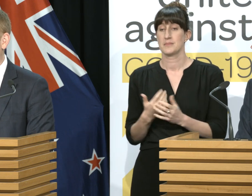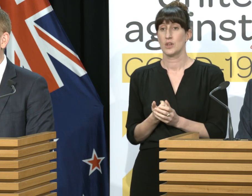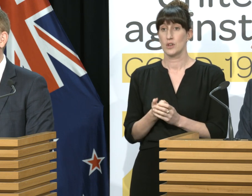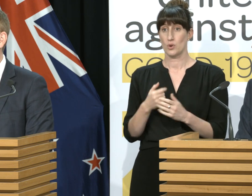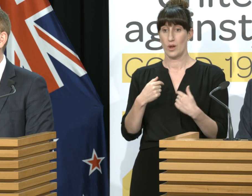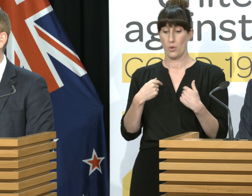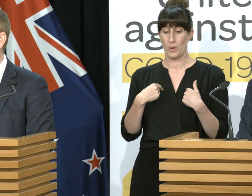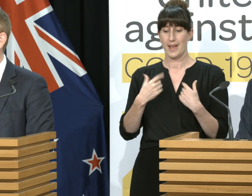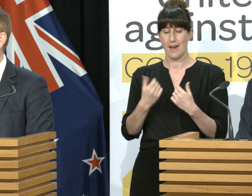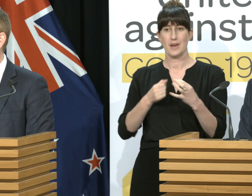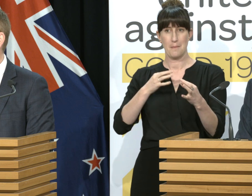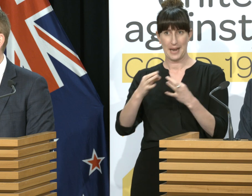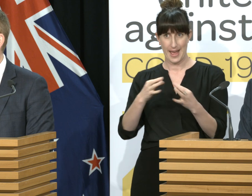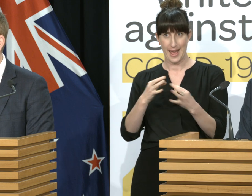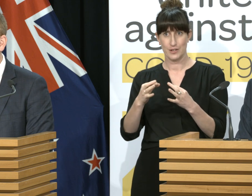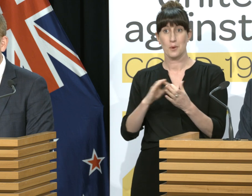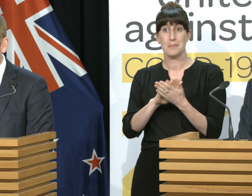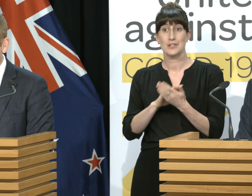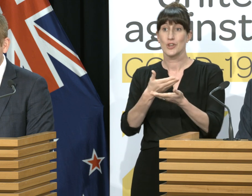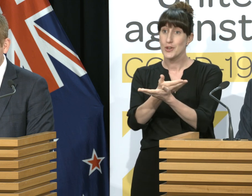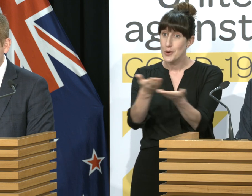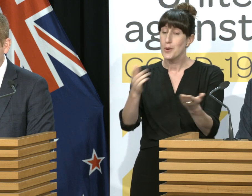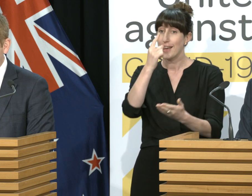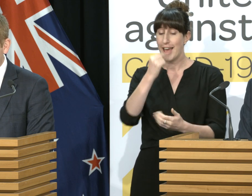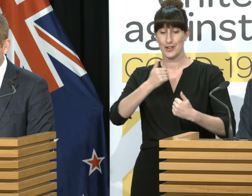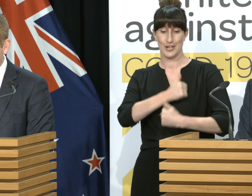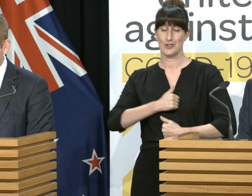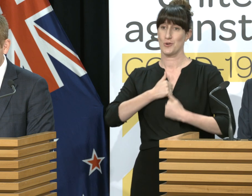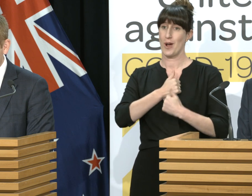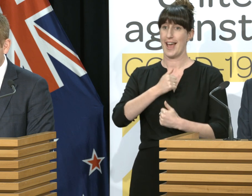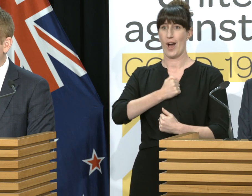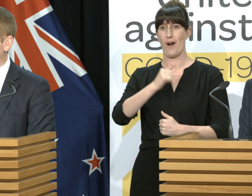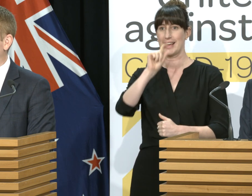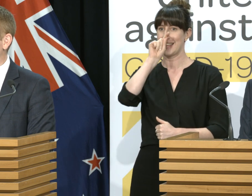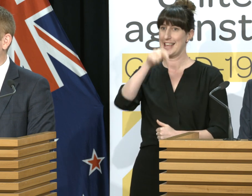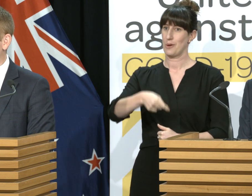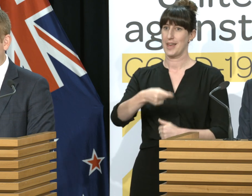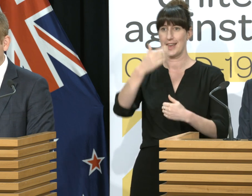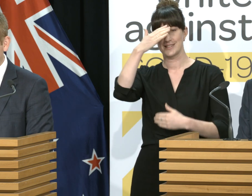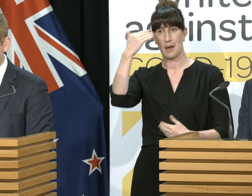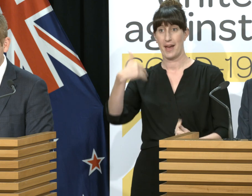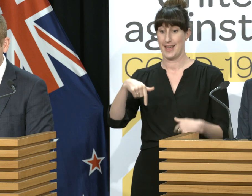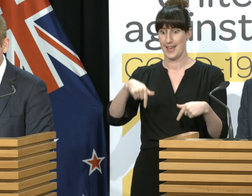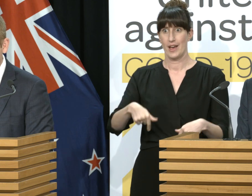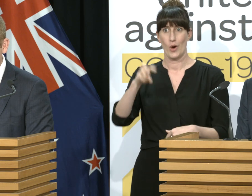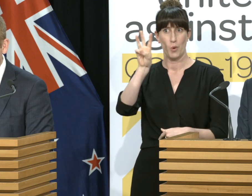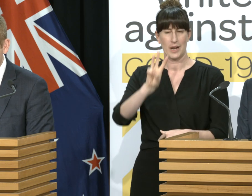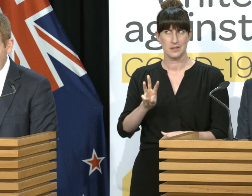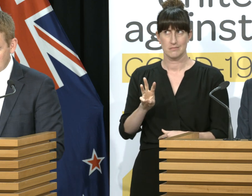chance of enjoying the fantastic Kiwi summer that we are all looking forward to particularly those of us in Wellington, who are still waiting for it.